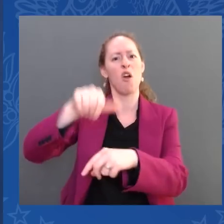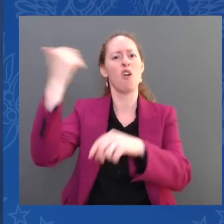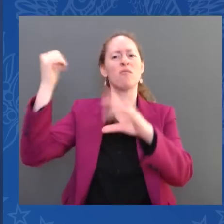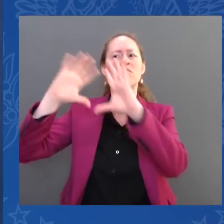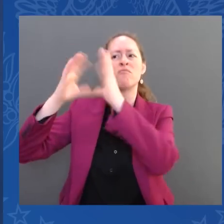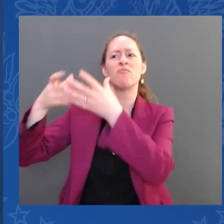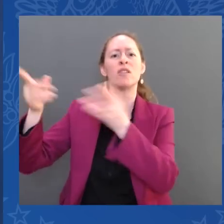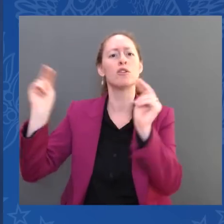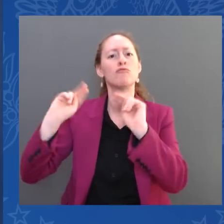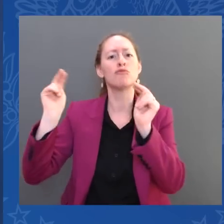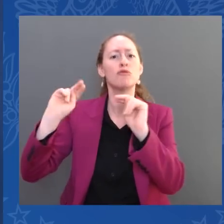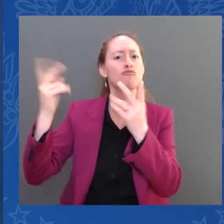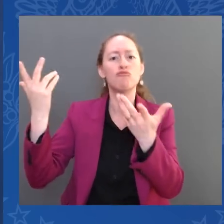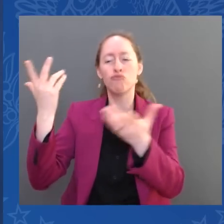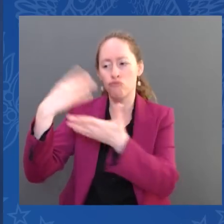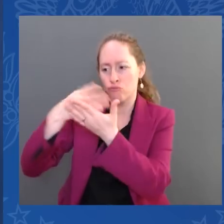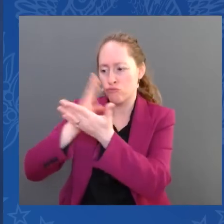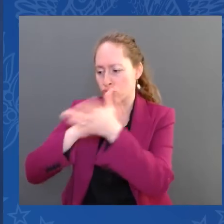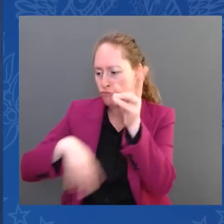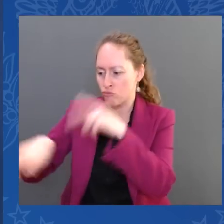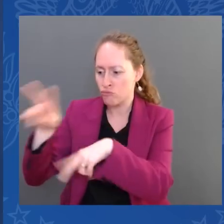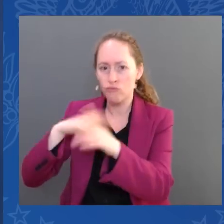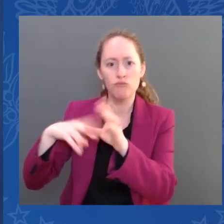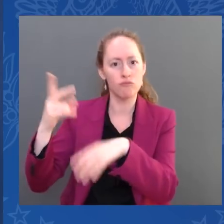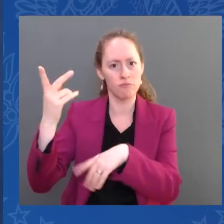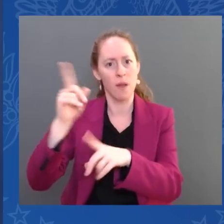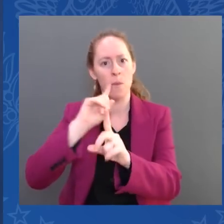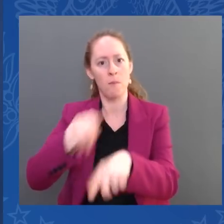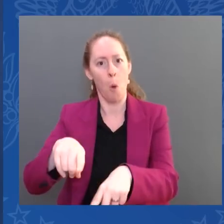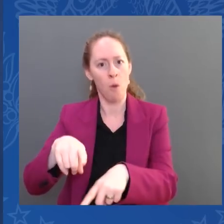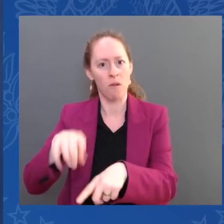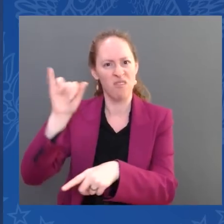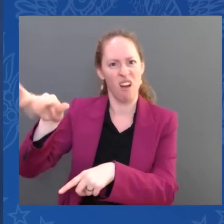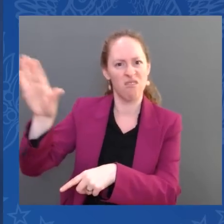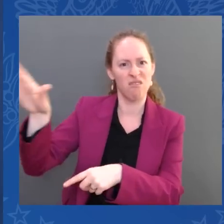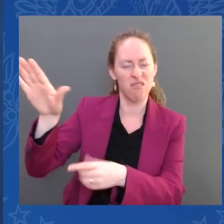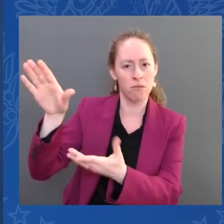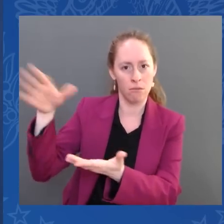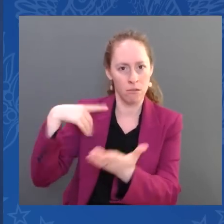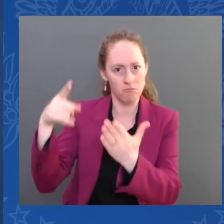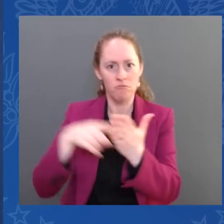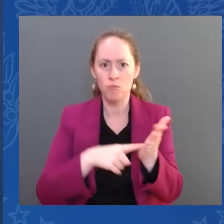was not pre-ordained. It was my economic strategy built into our historic recovery.